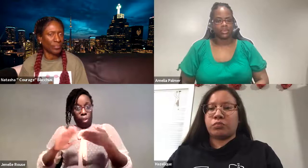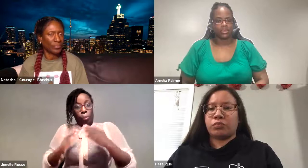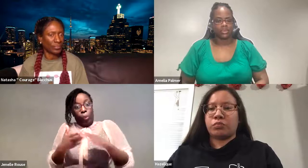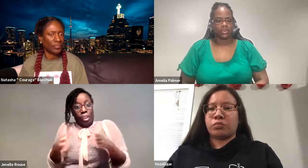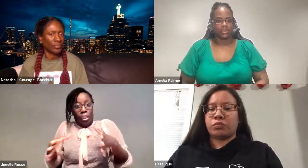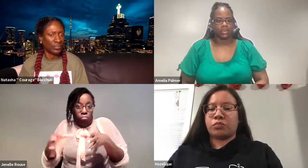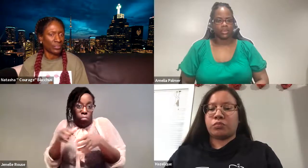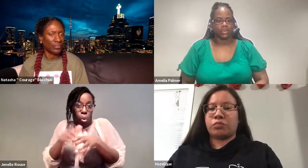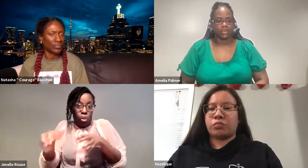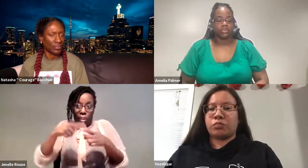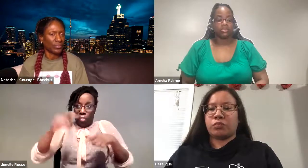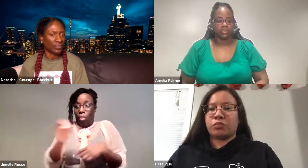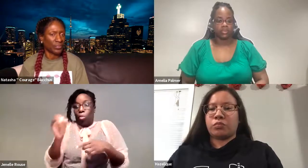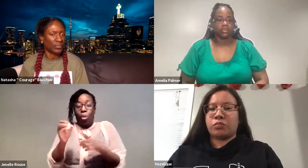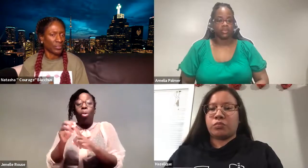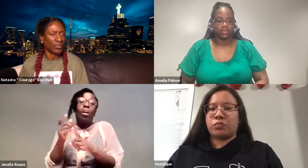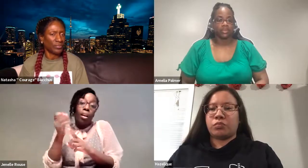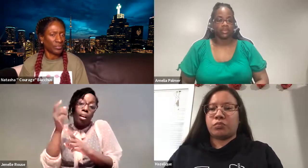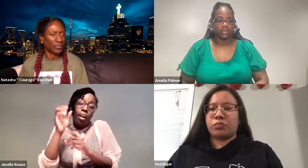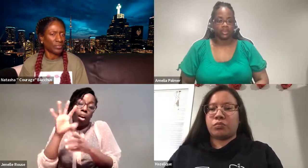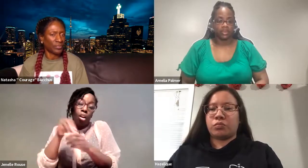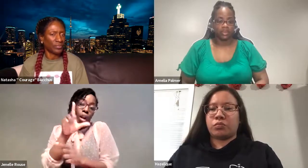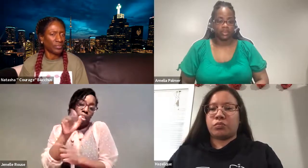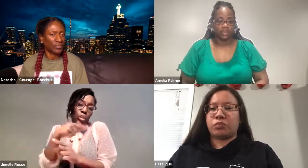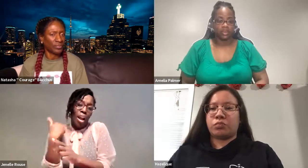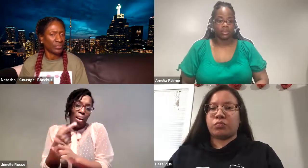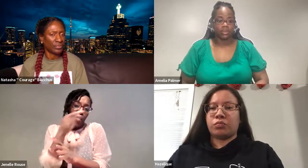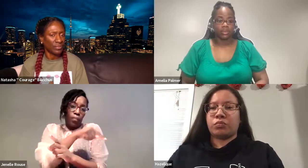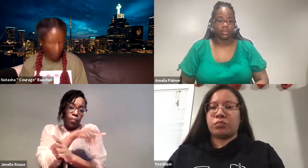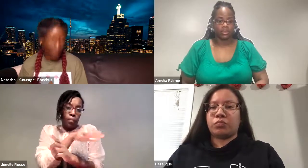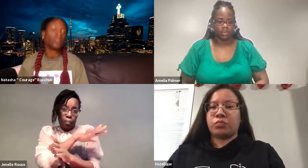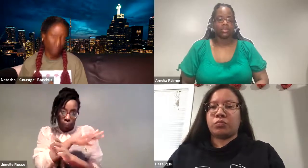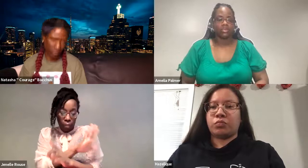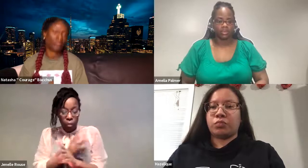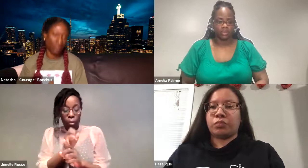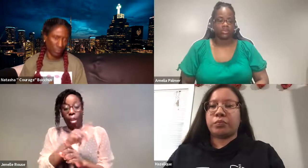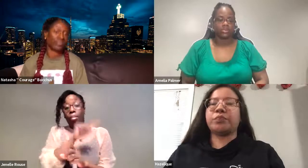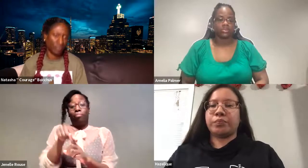american sign language is the sign language that is used here, obviously in canada we